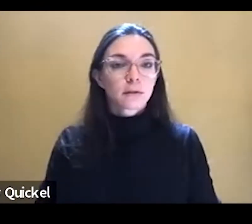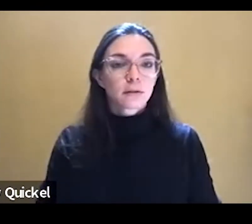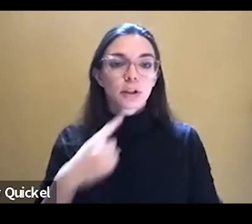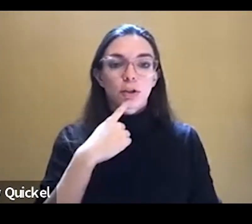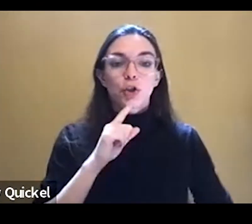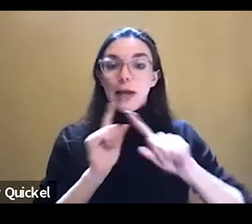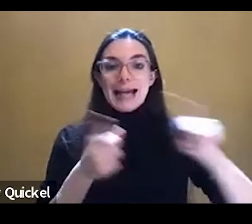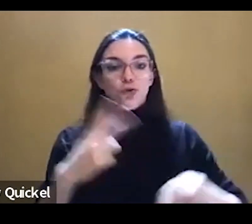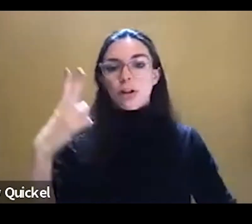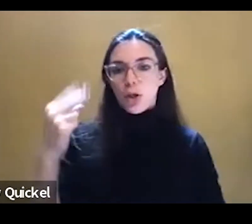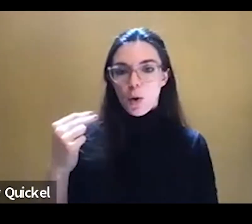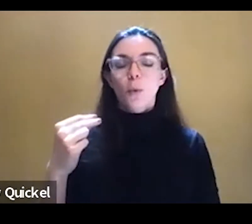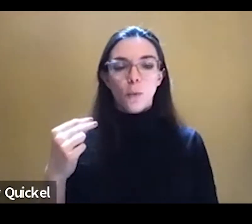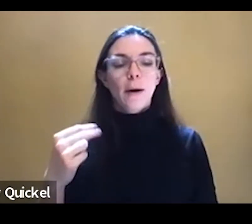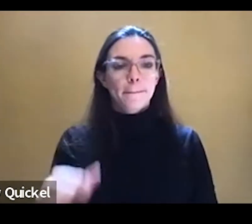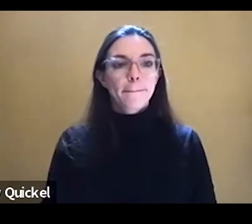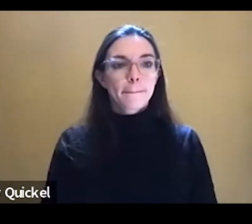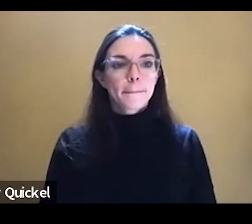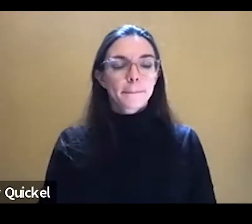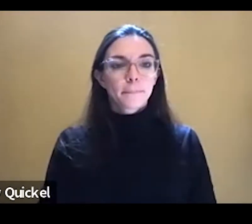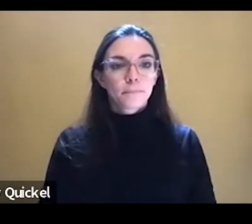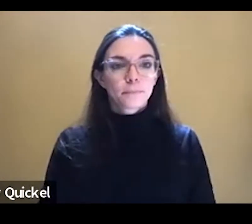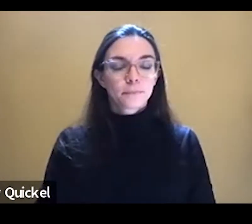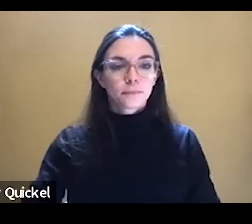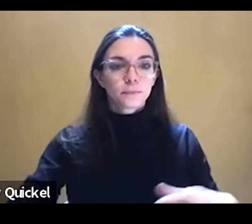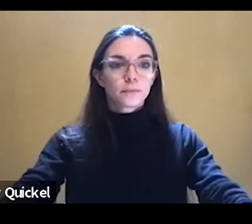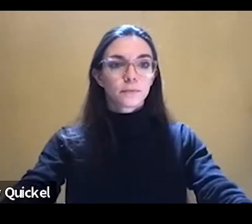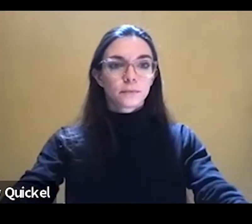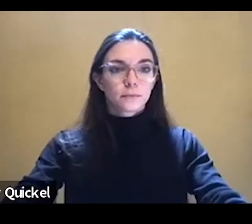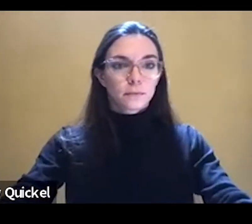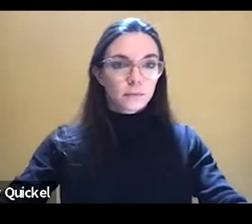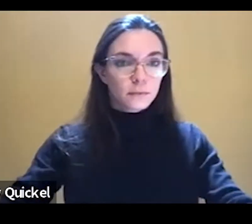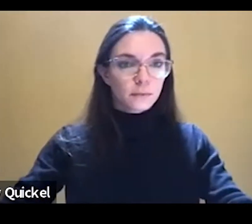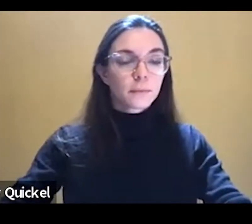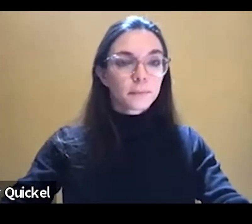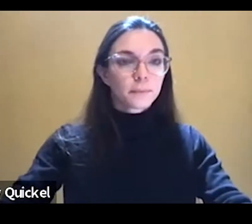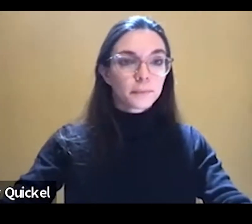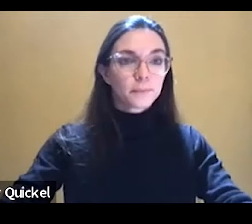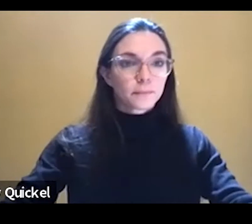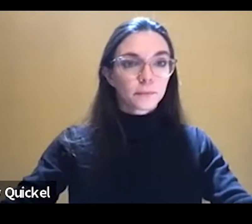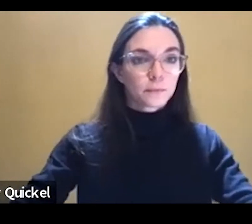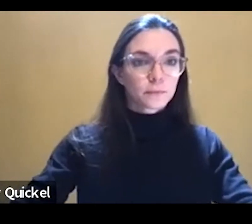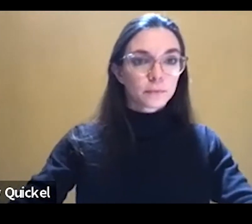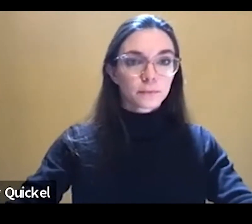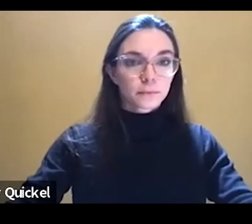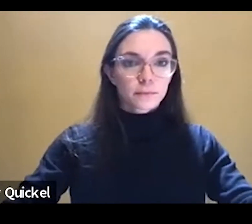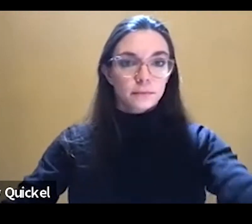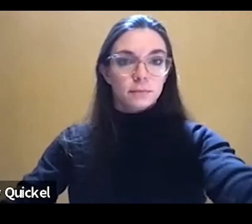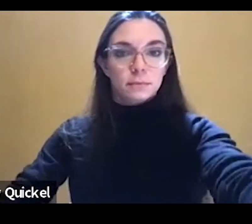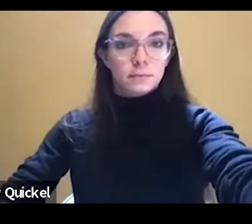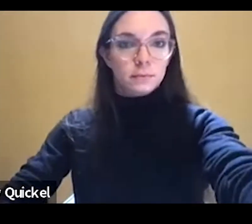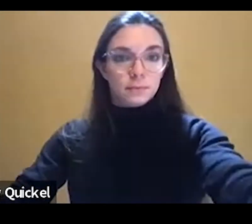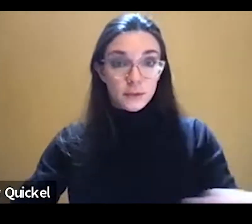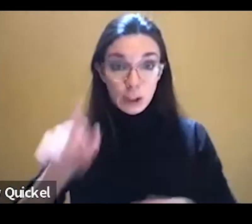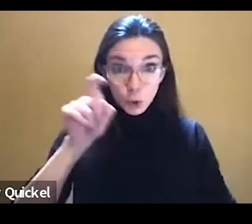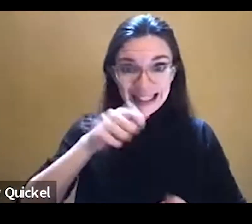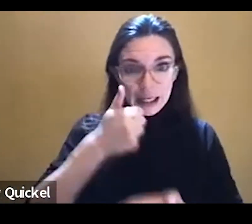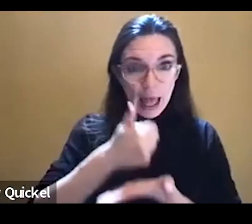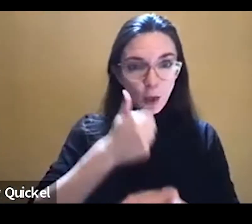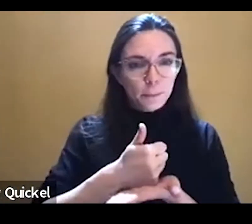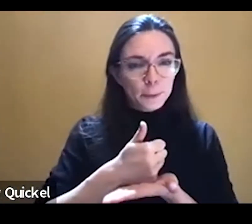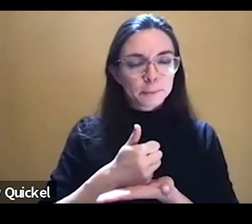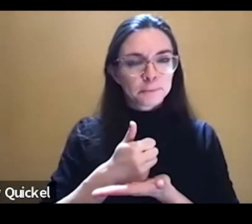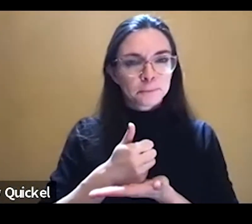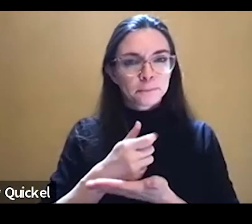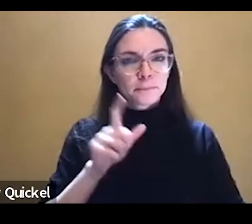Michael: No. I needed